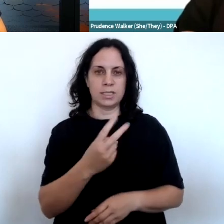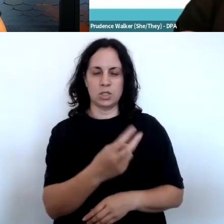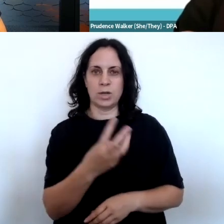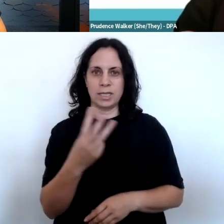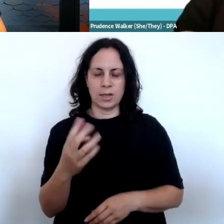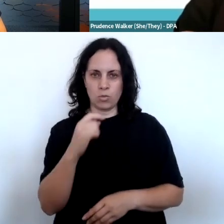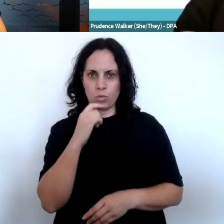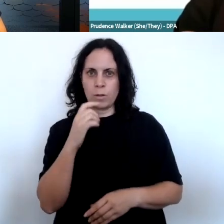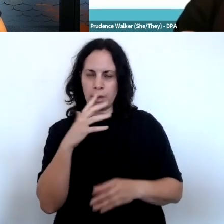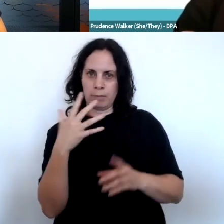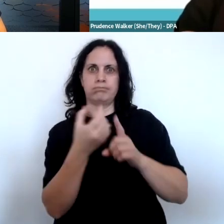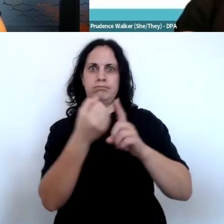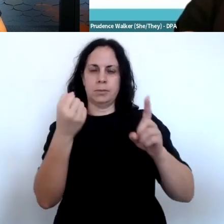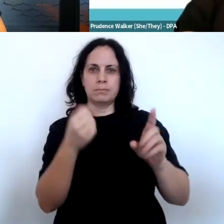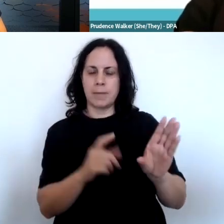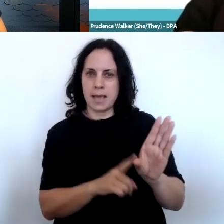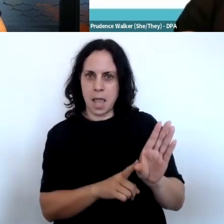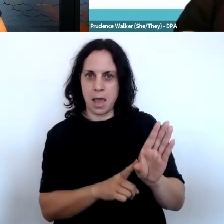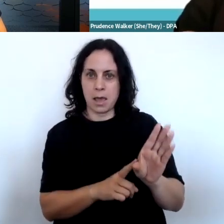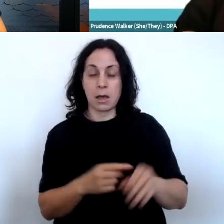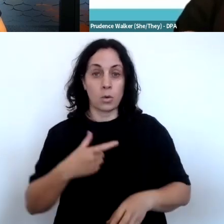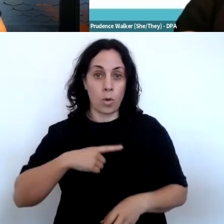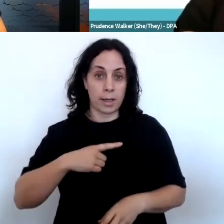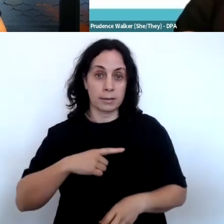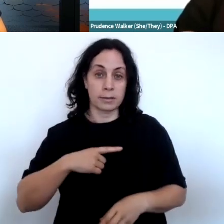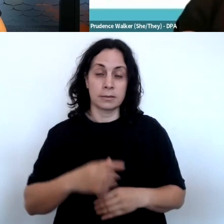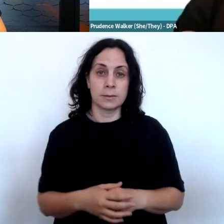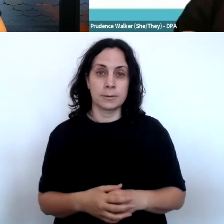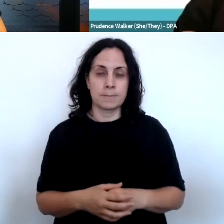that the government is going to-,